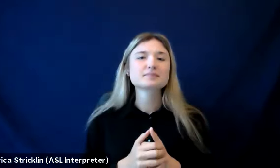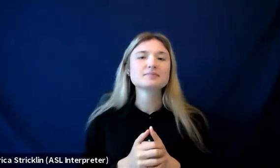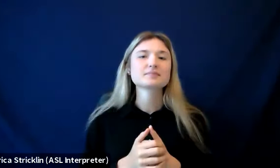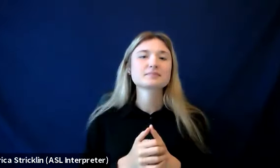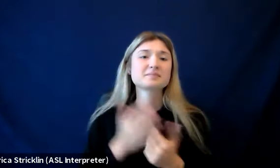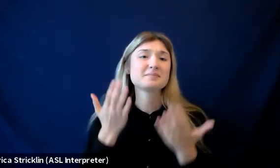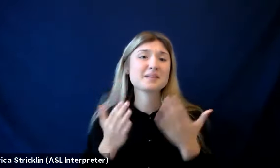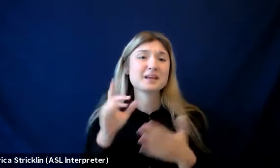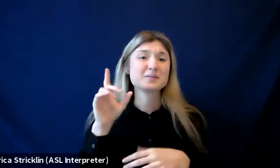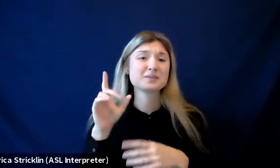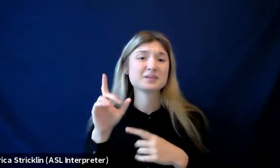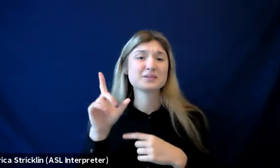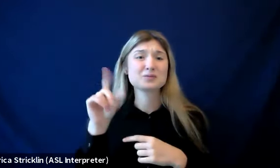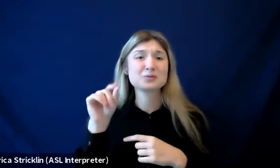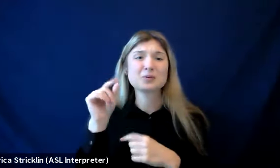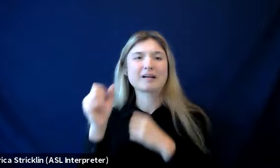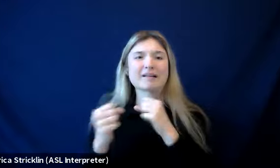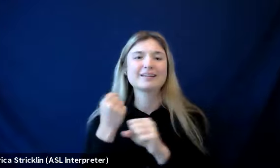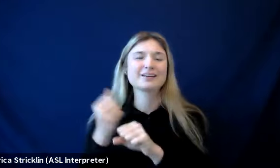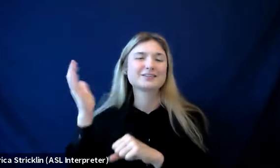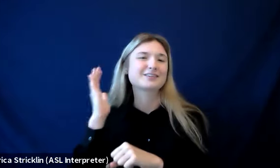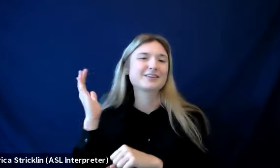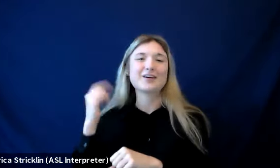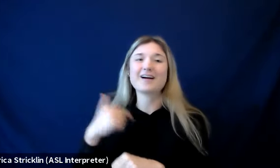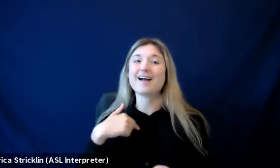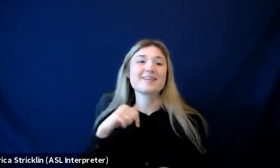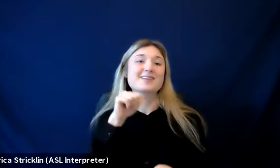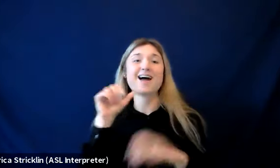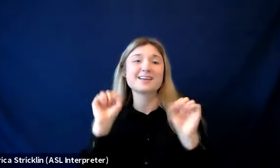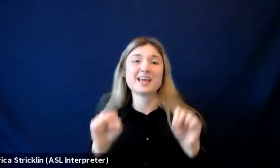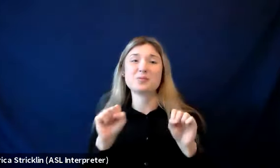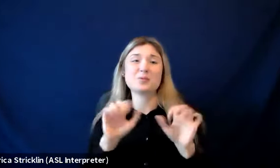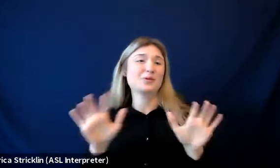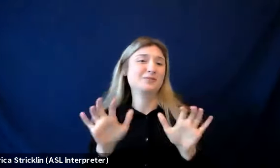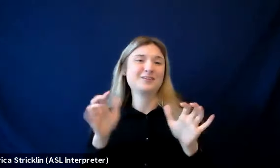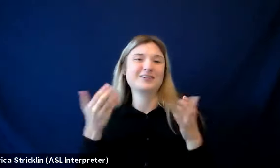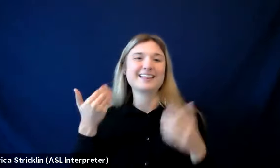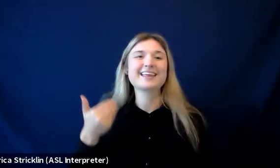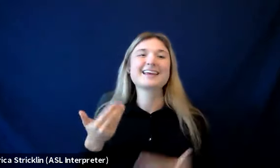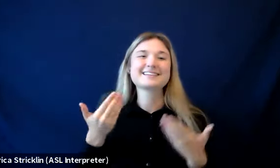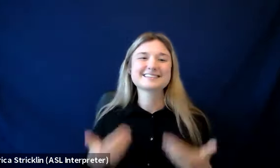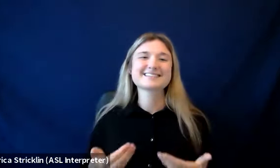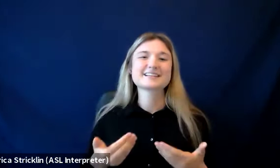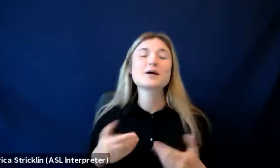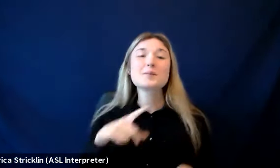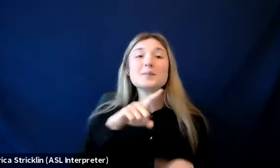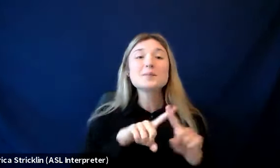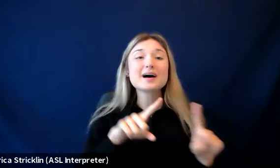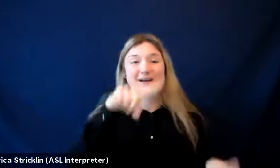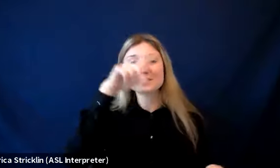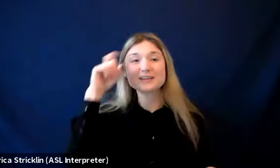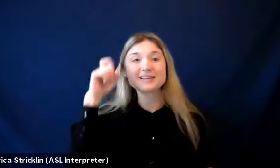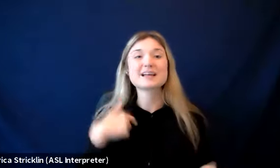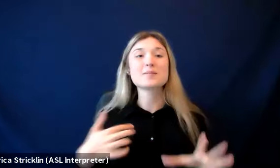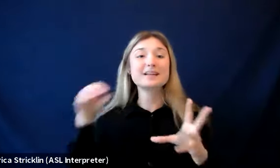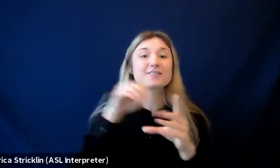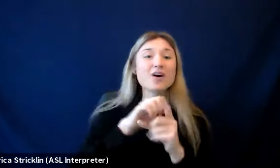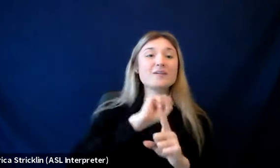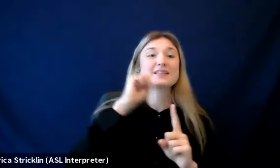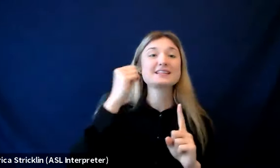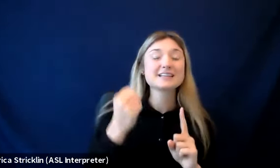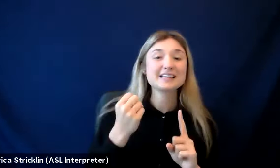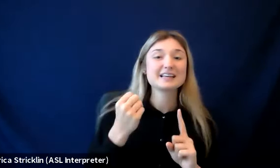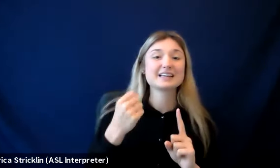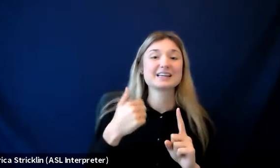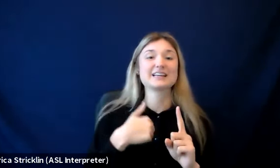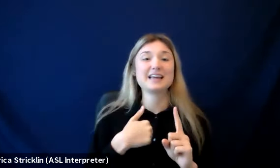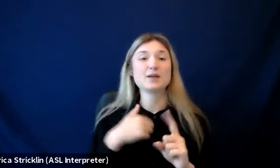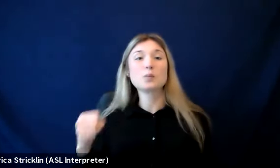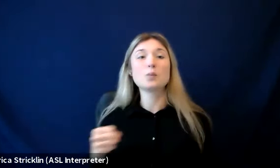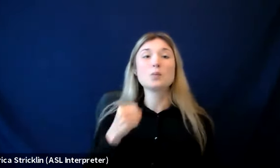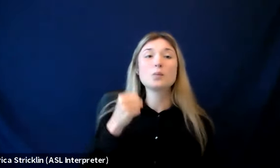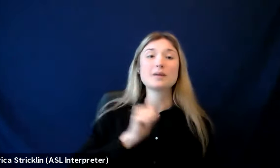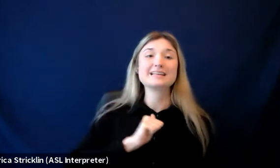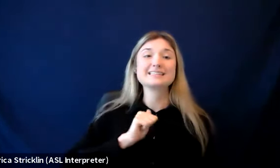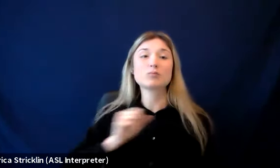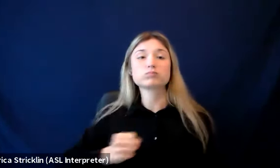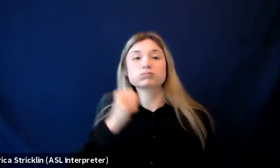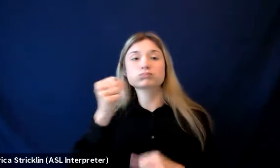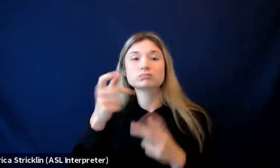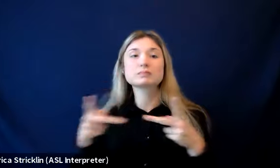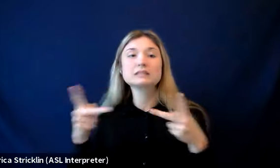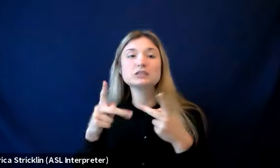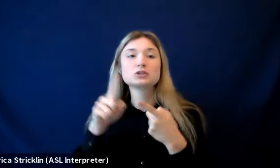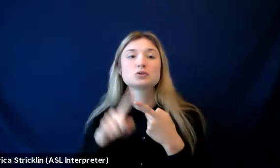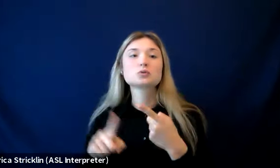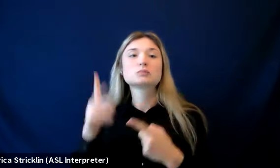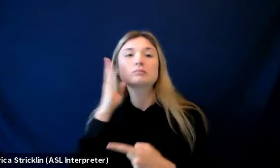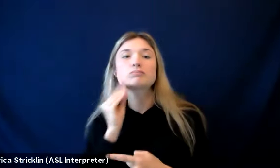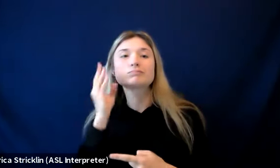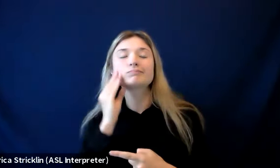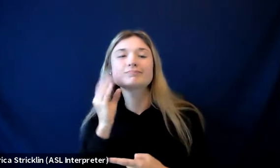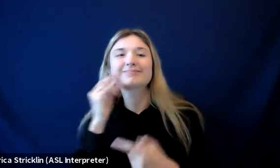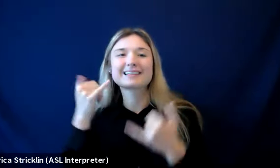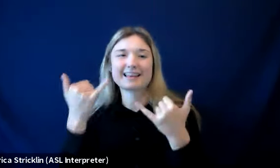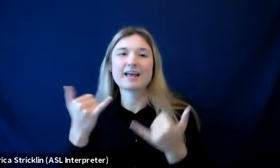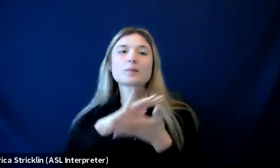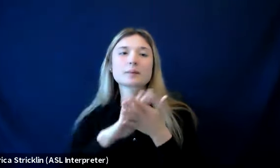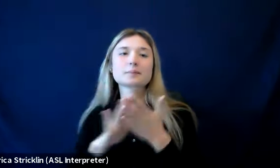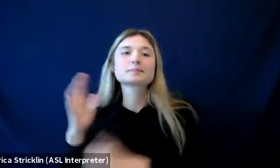Maybe 20 somethings are facing something years ago, you know, I probably wouldn't be able to do this, but because I've been in the setting and put myself in a position to be there I've got those experiences that I needed to be empowered and sometimes